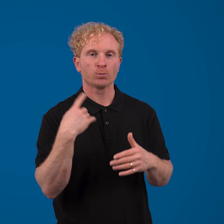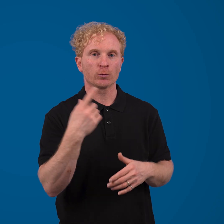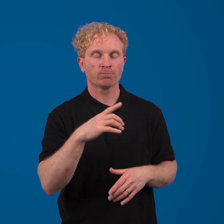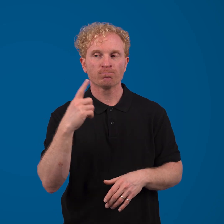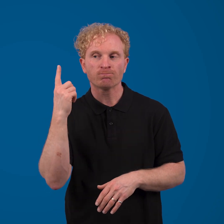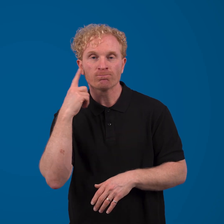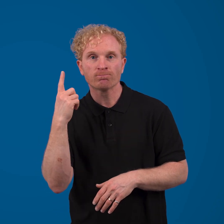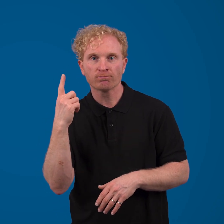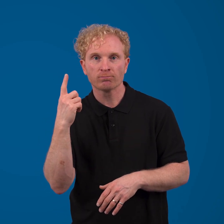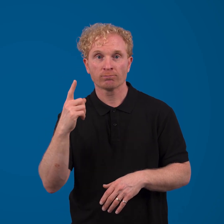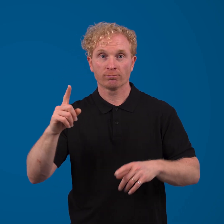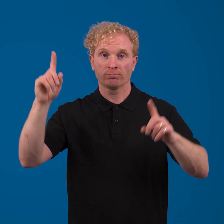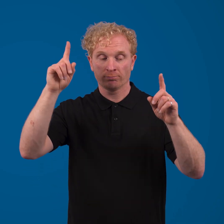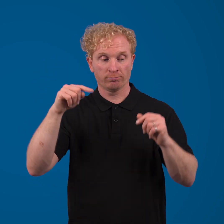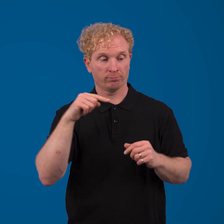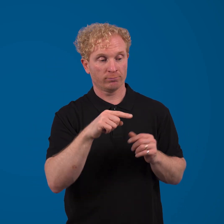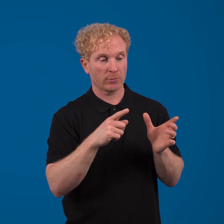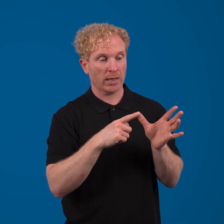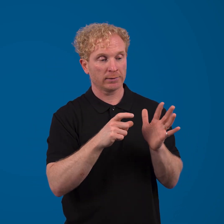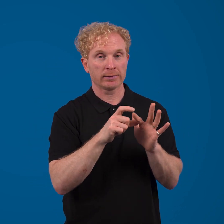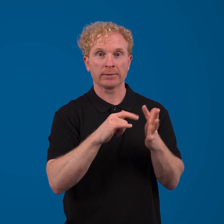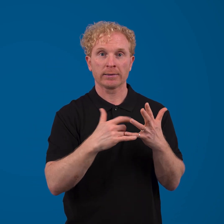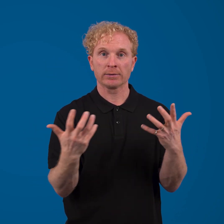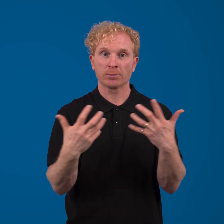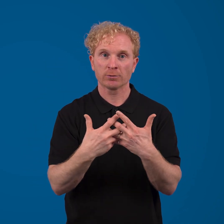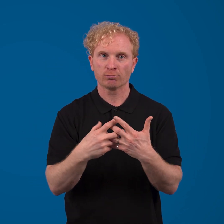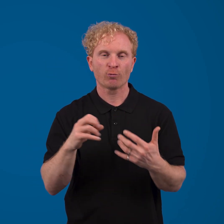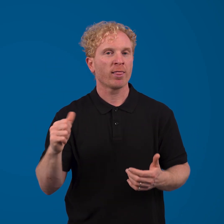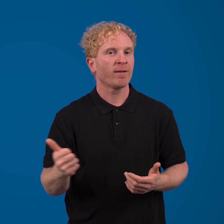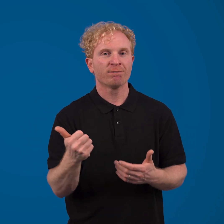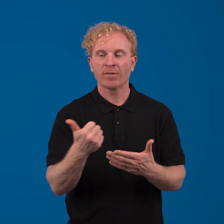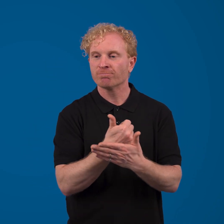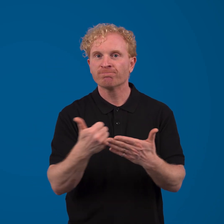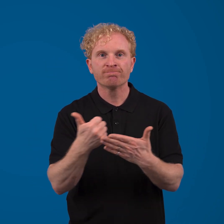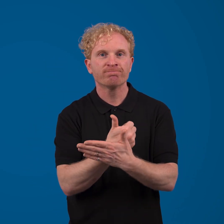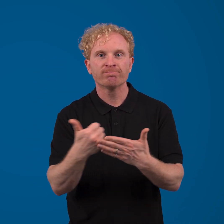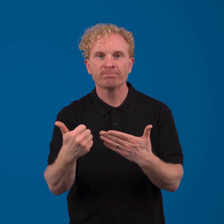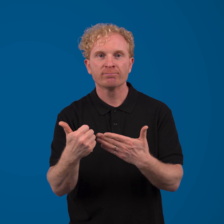We heard the current ADS engagements were not frequent enough